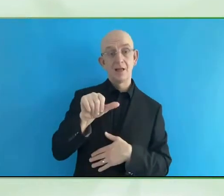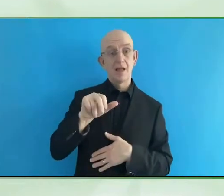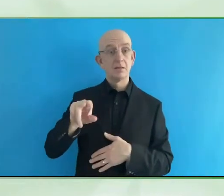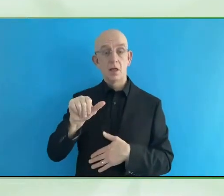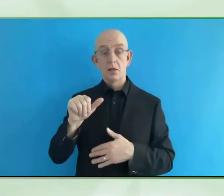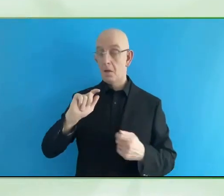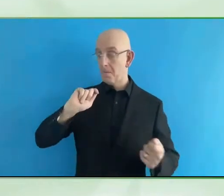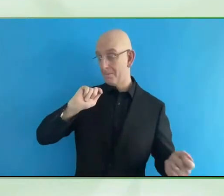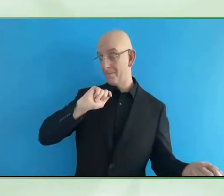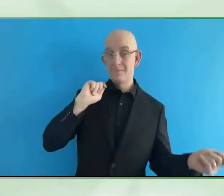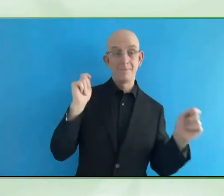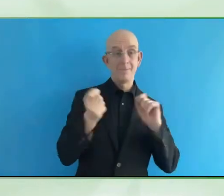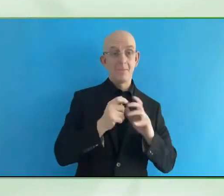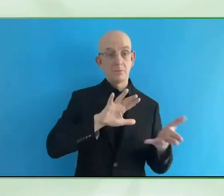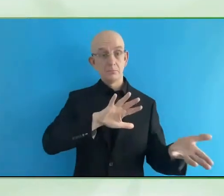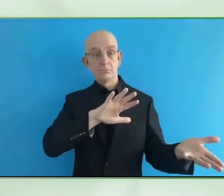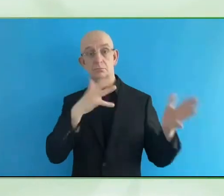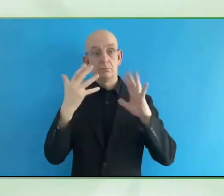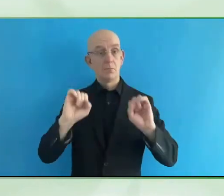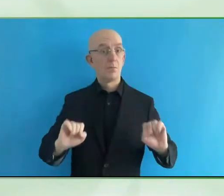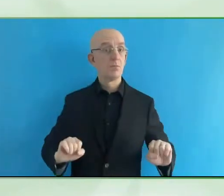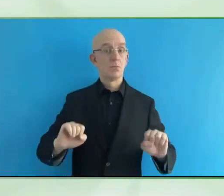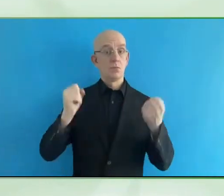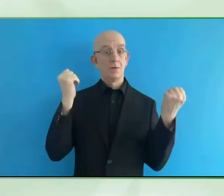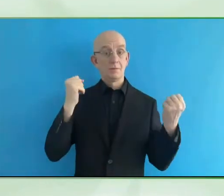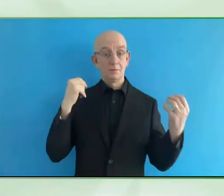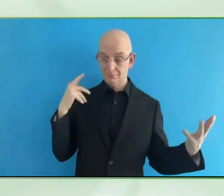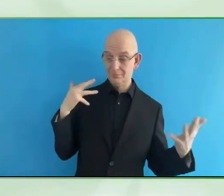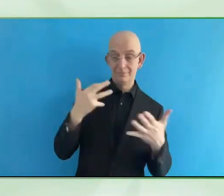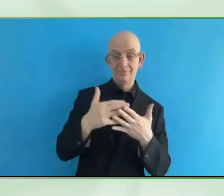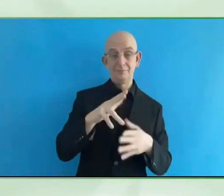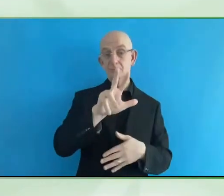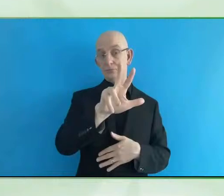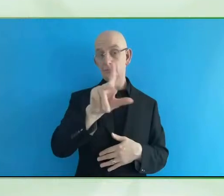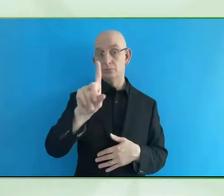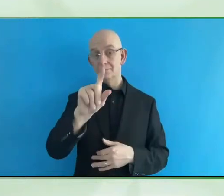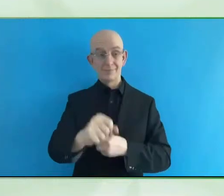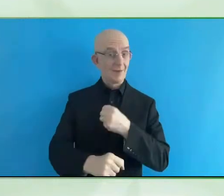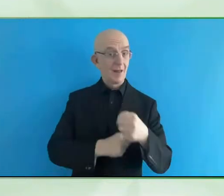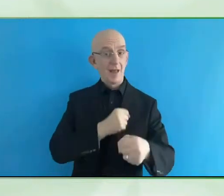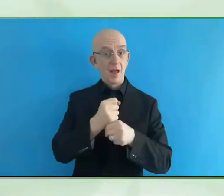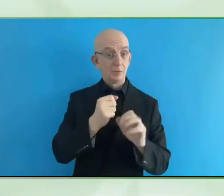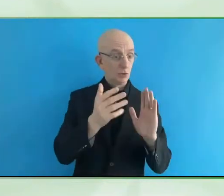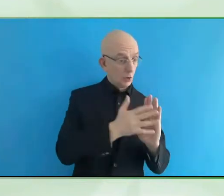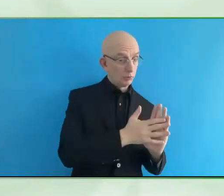An industry is taking note of it.